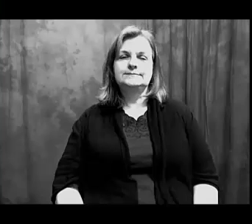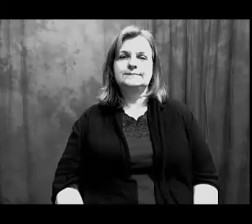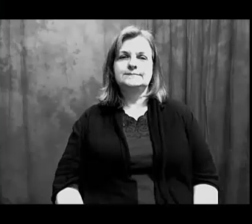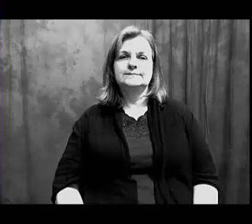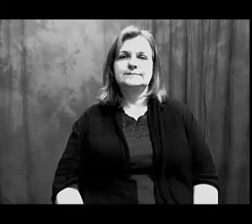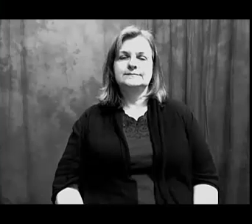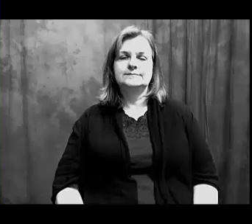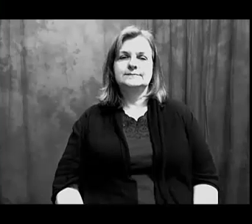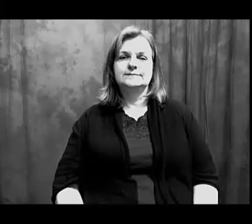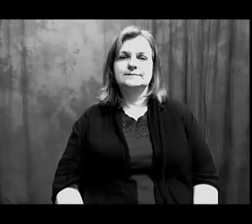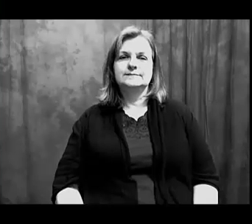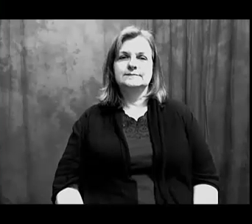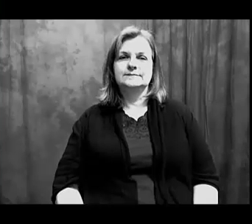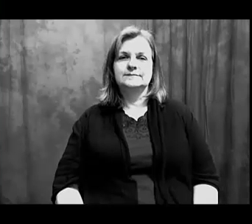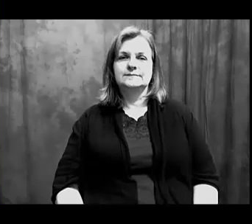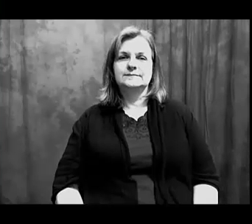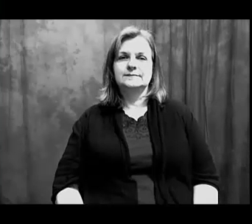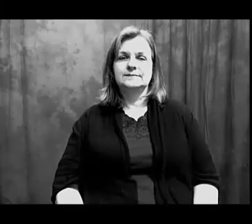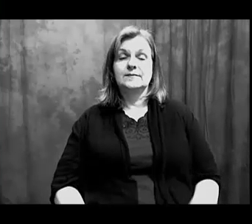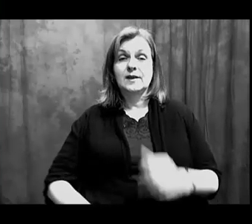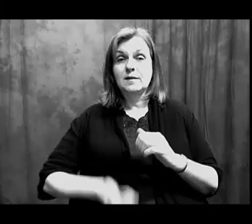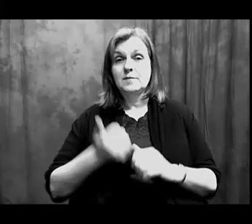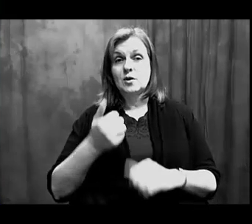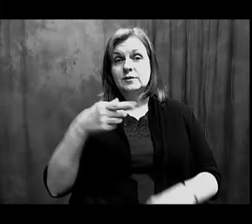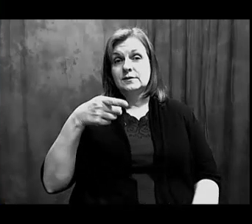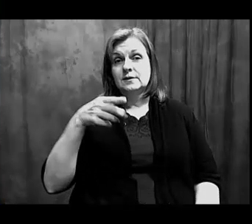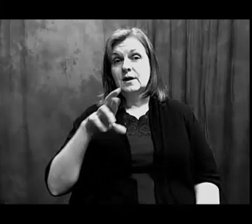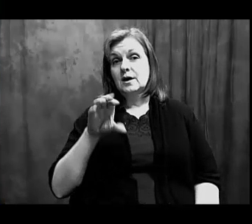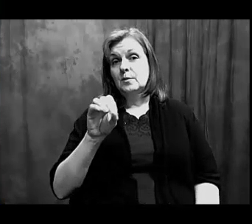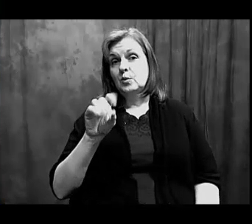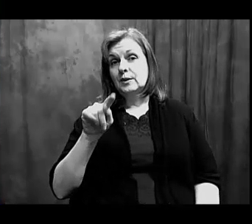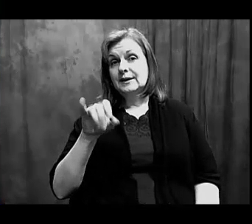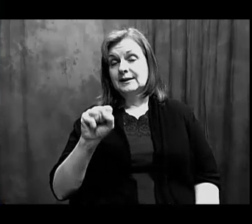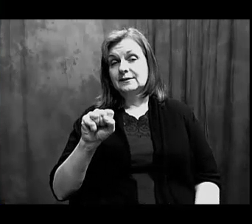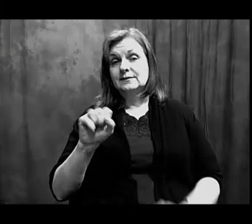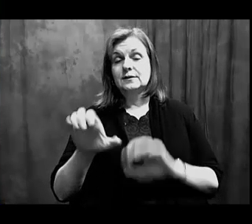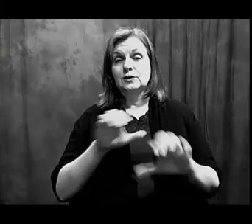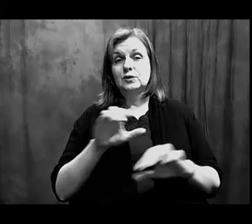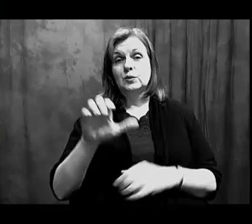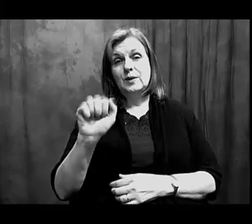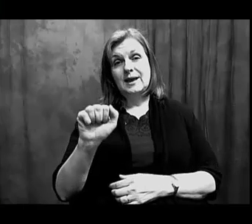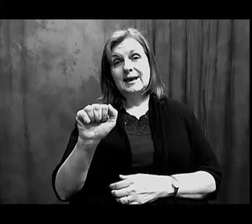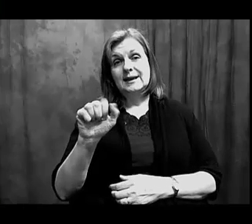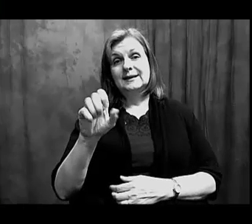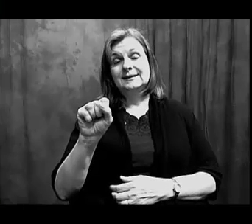most of the protists actually will go through some sort of asexual reproduction